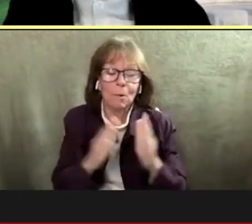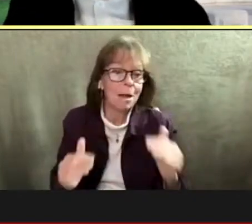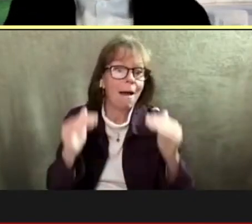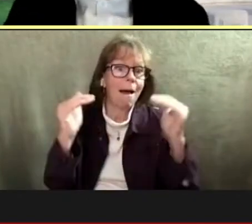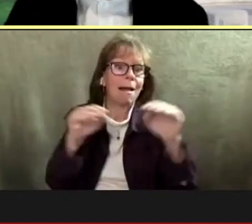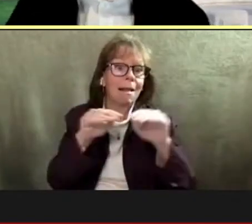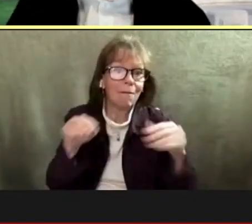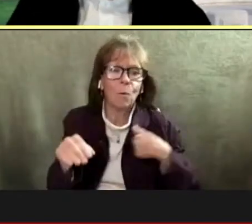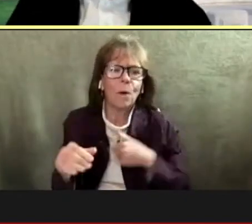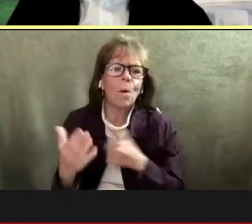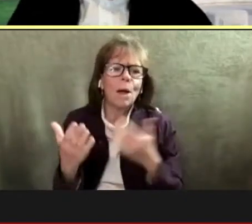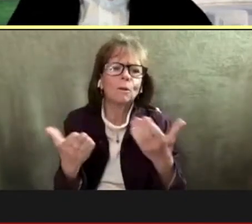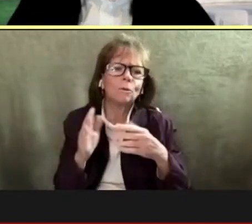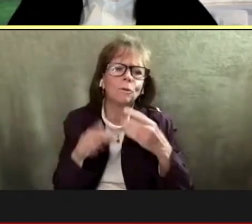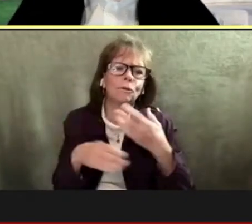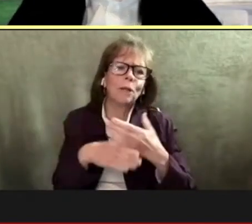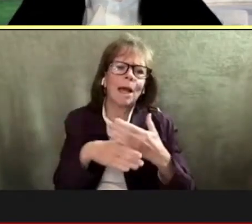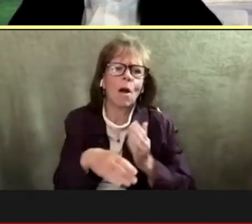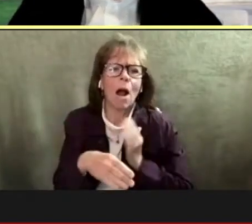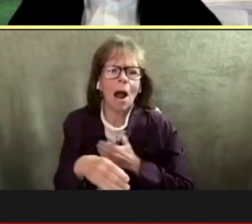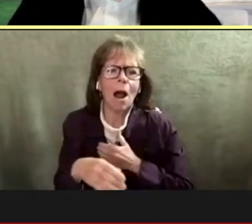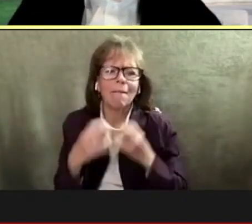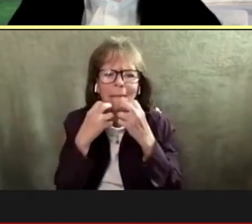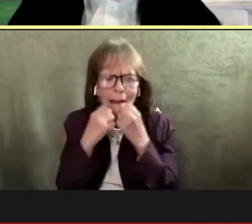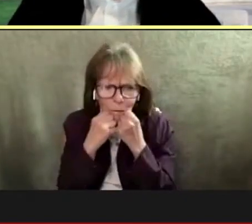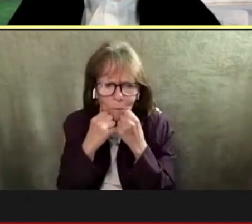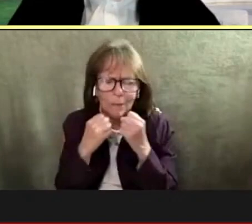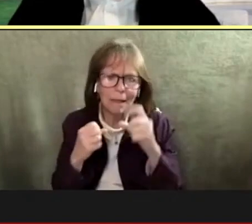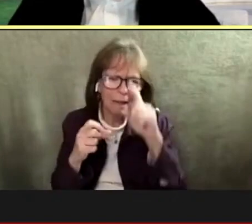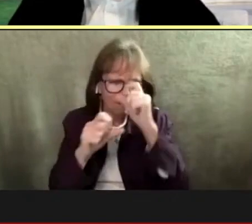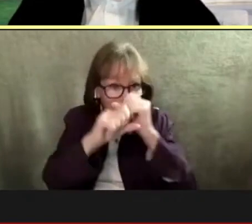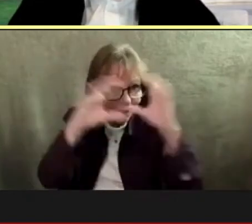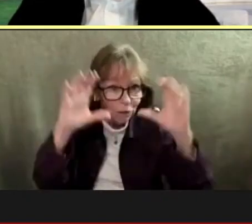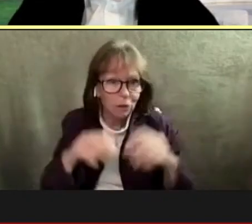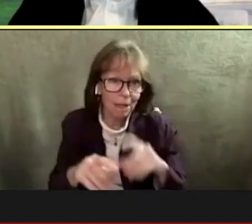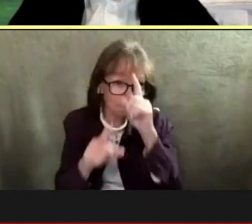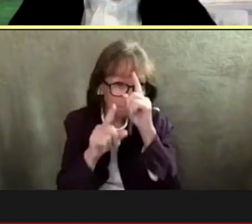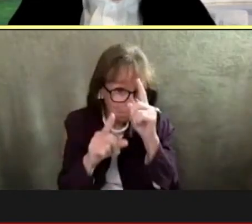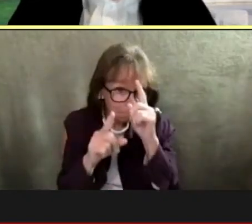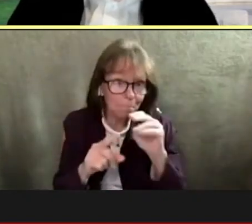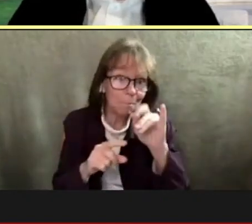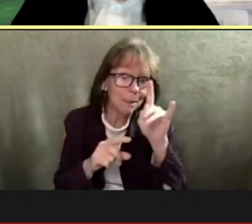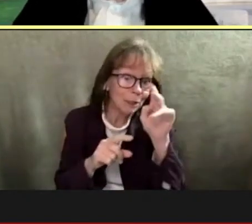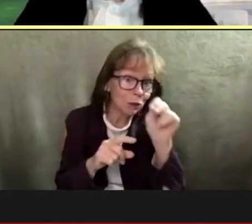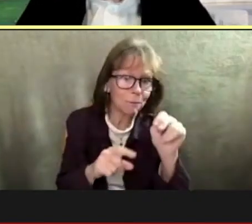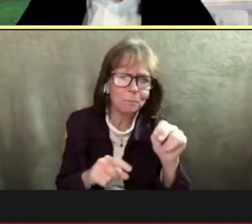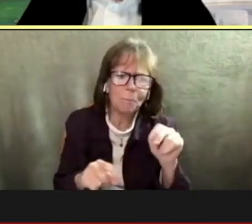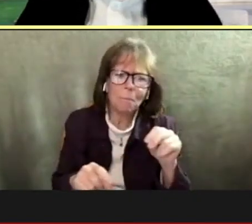mission with you because they're inspiring. I'm gonna zoom in on each one of these.